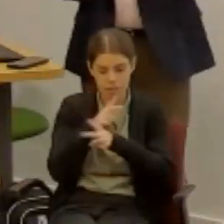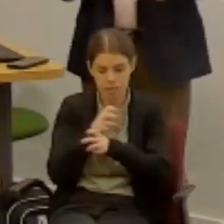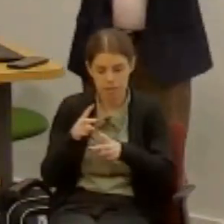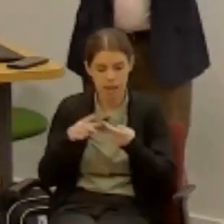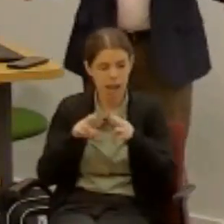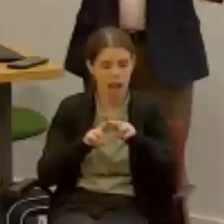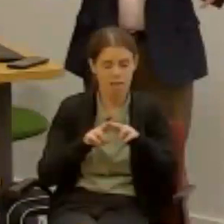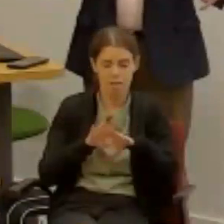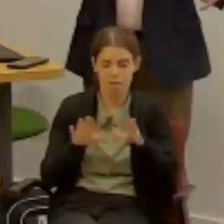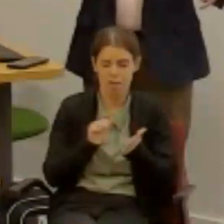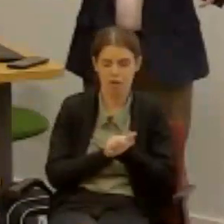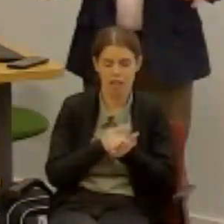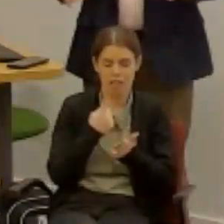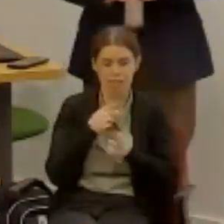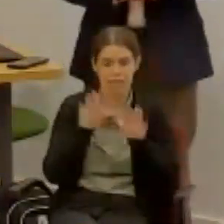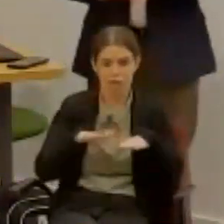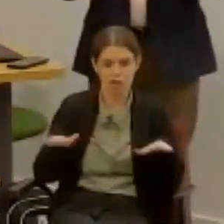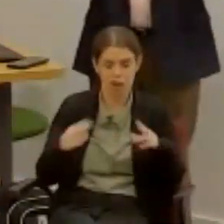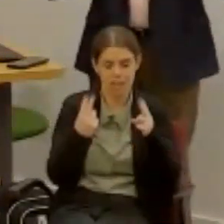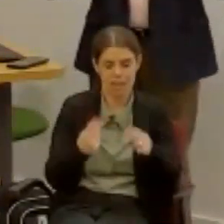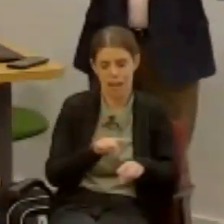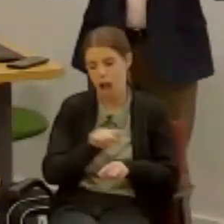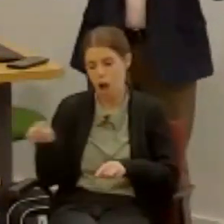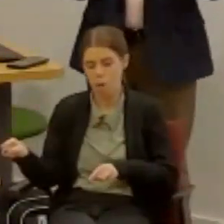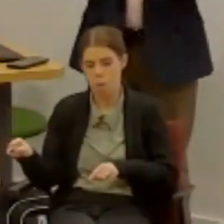them out which was the first guidance for concussion all levels in grassroots, sports.